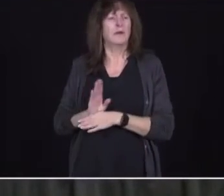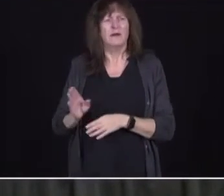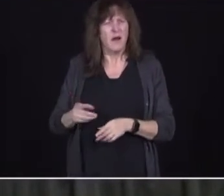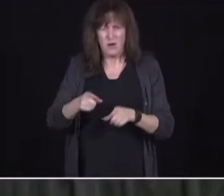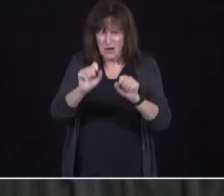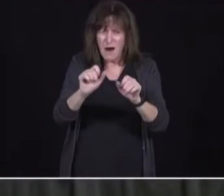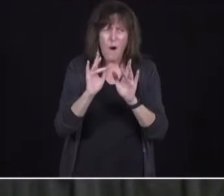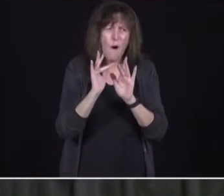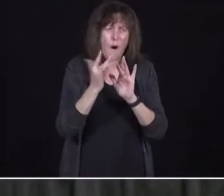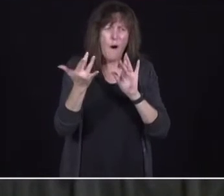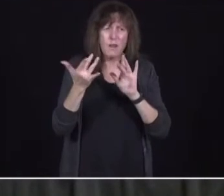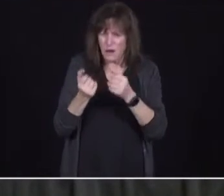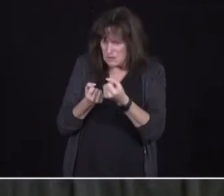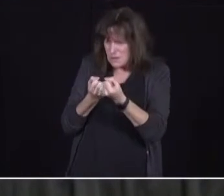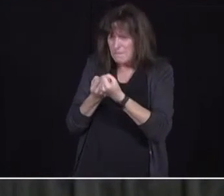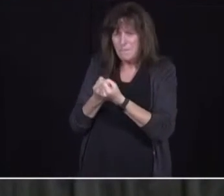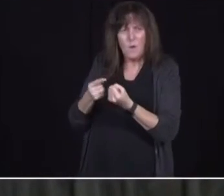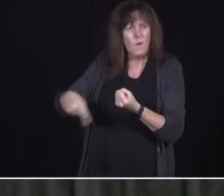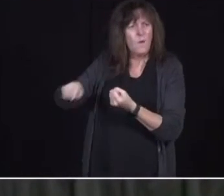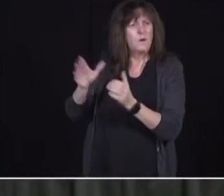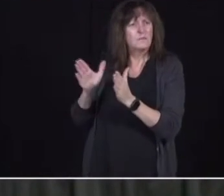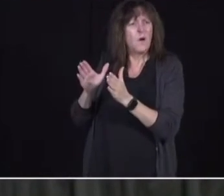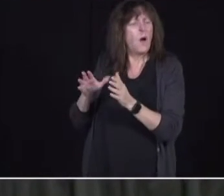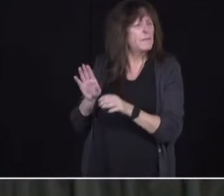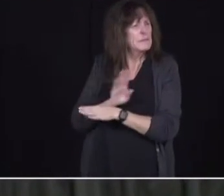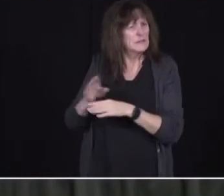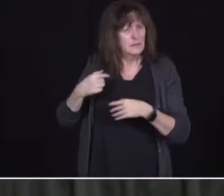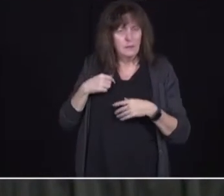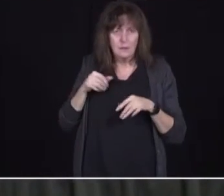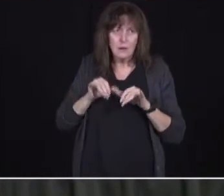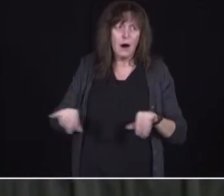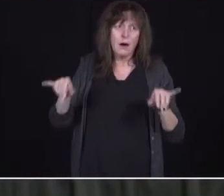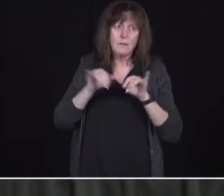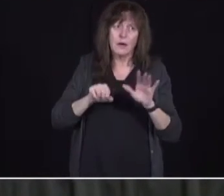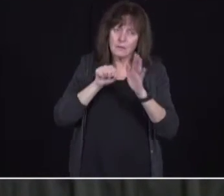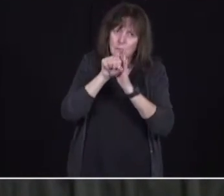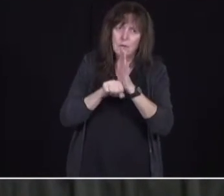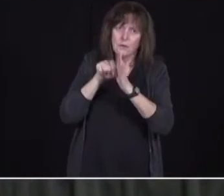Support your small businesses I've said it 1,000 times I